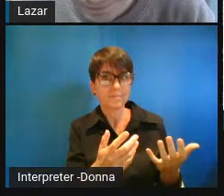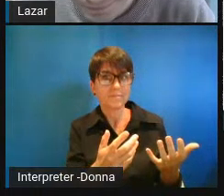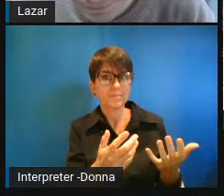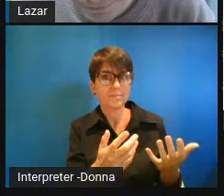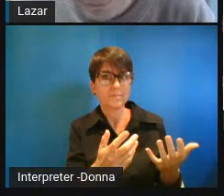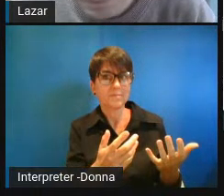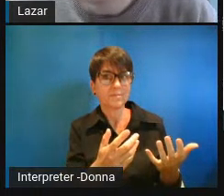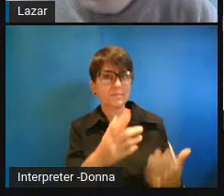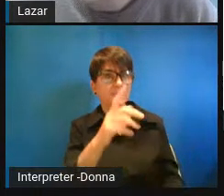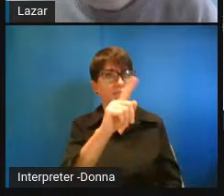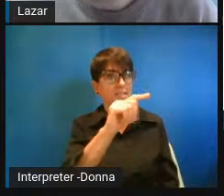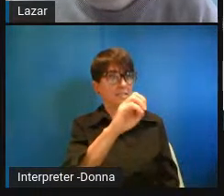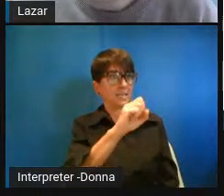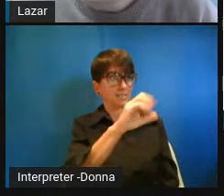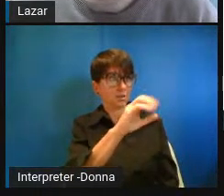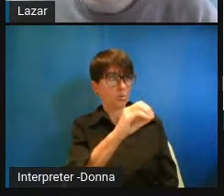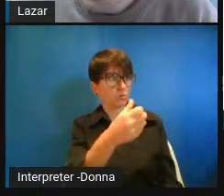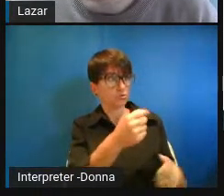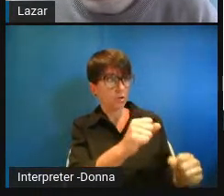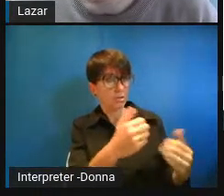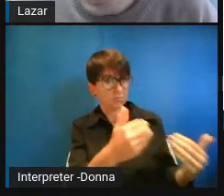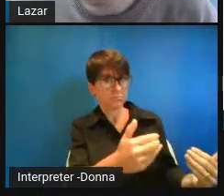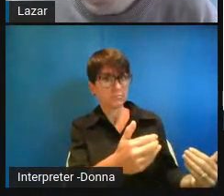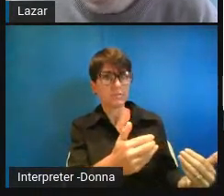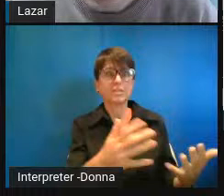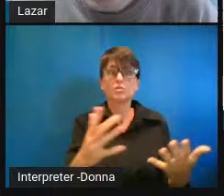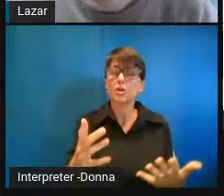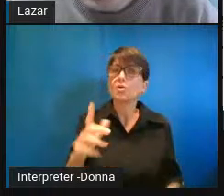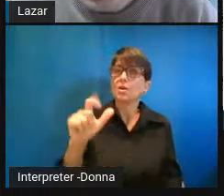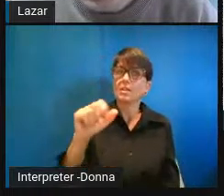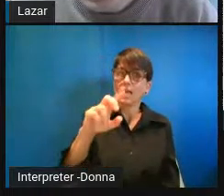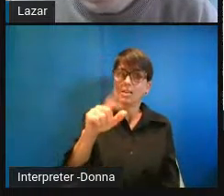You want to still try Tesco. So I guess the point